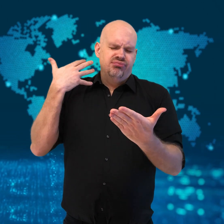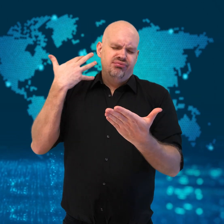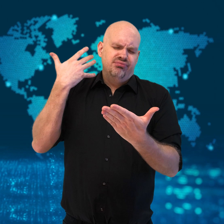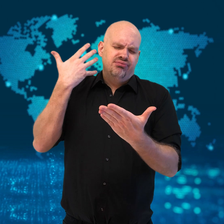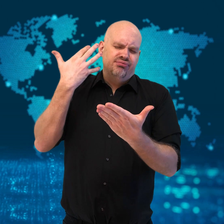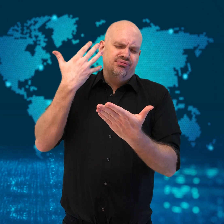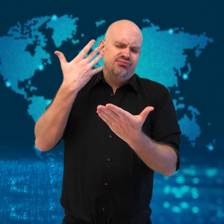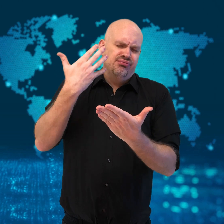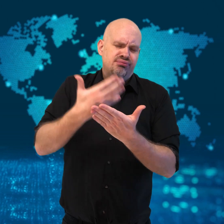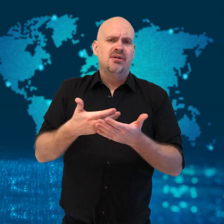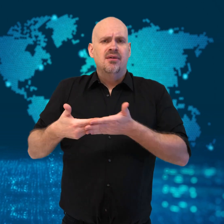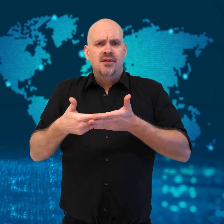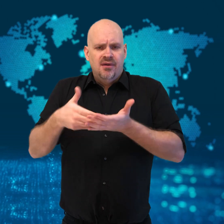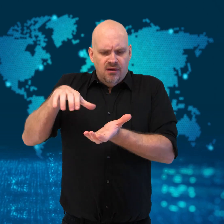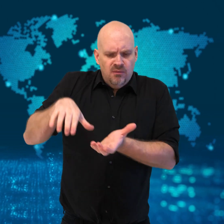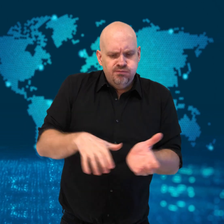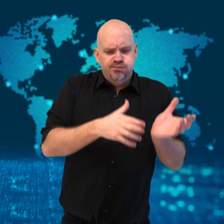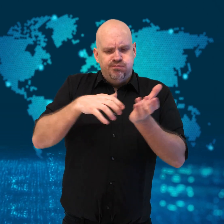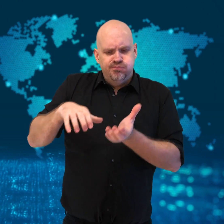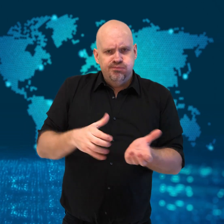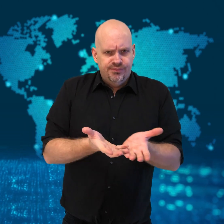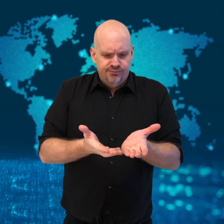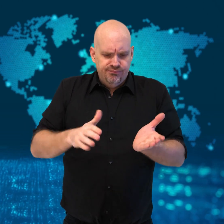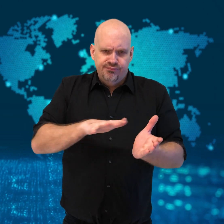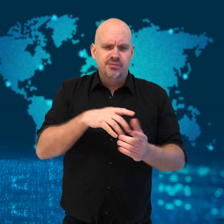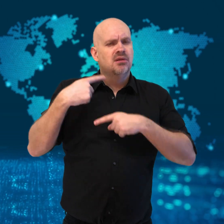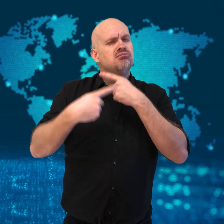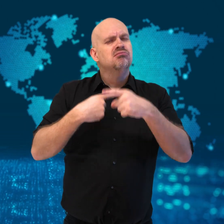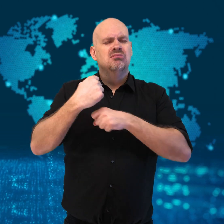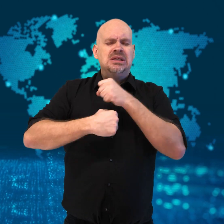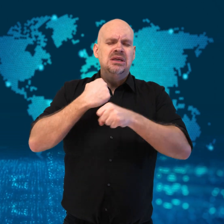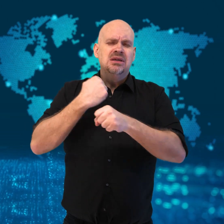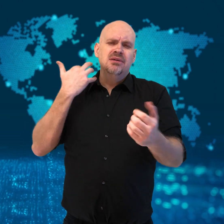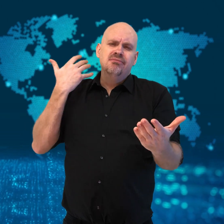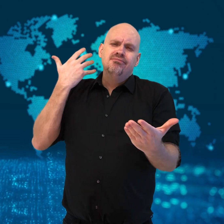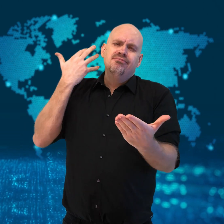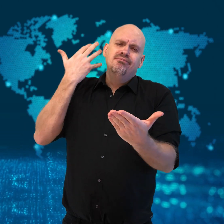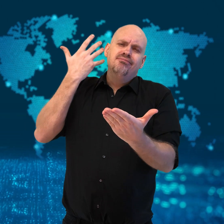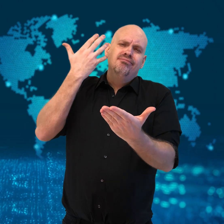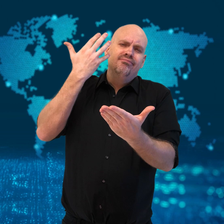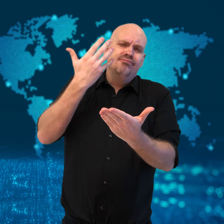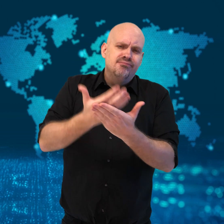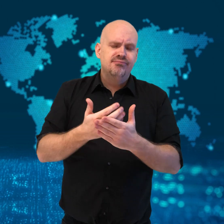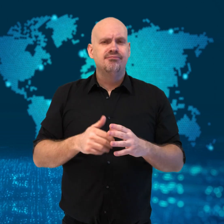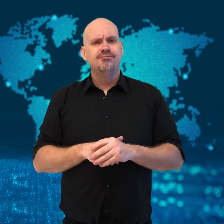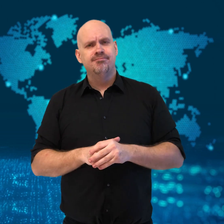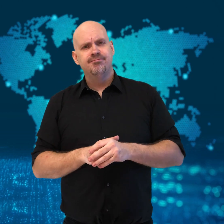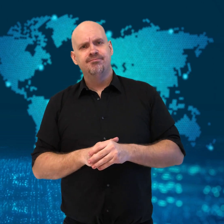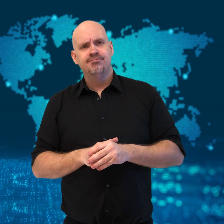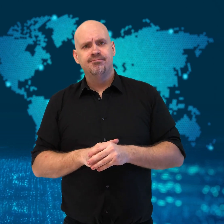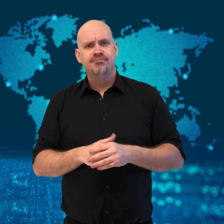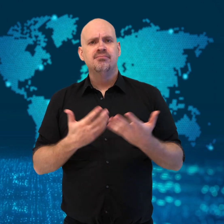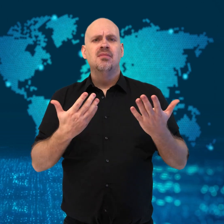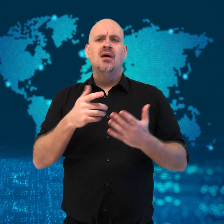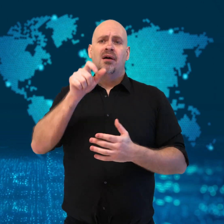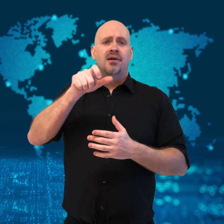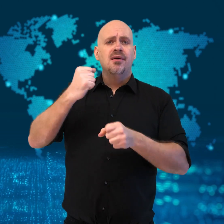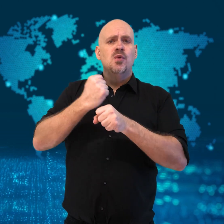breathing in water. Experienced priests say this is done with great care.